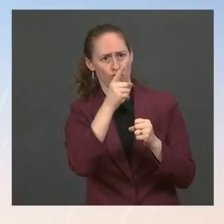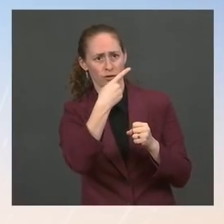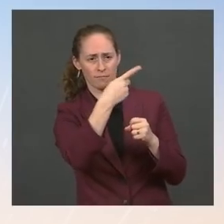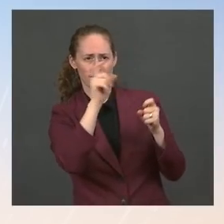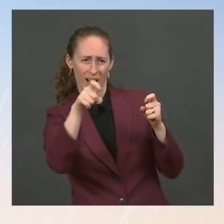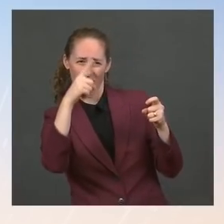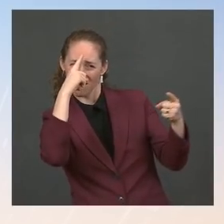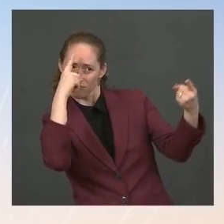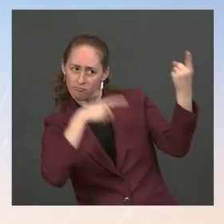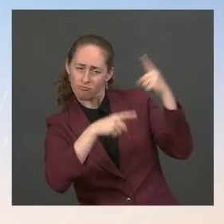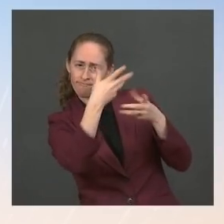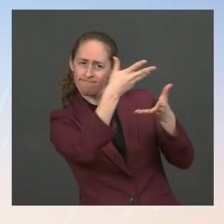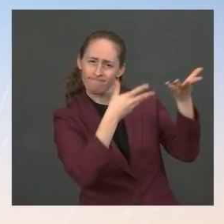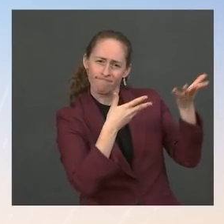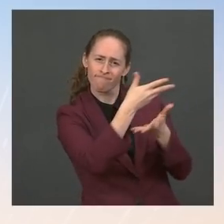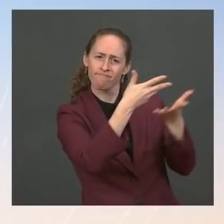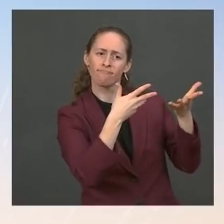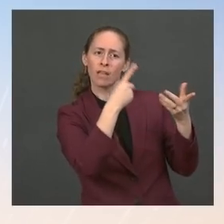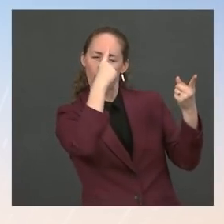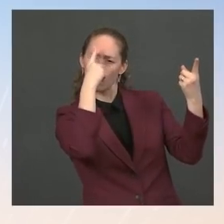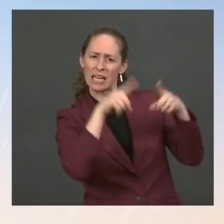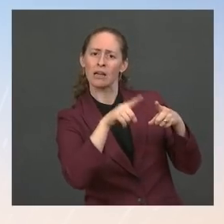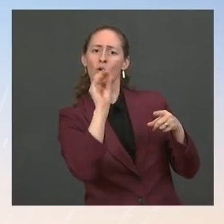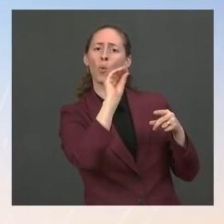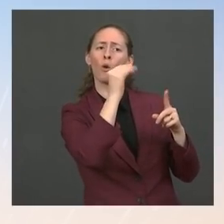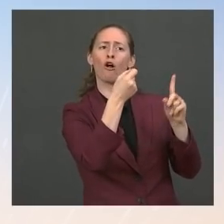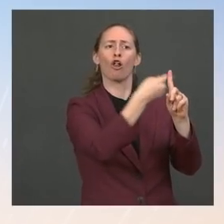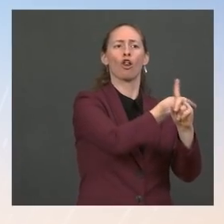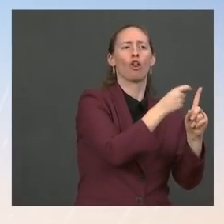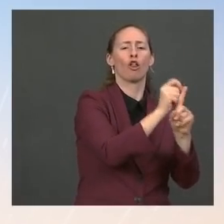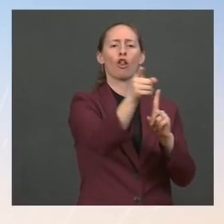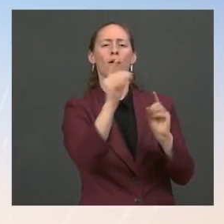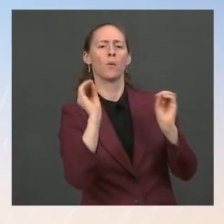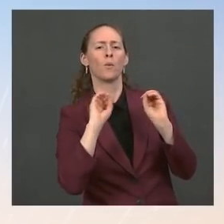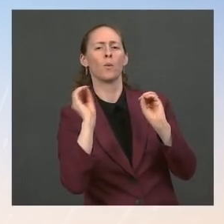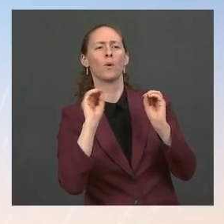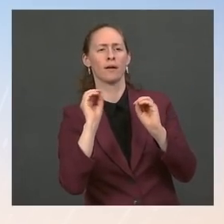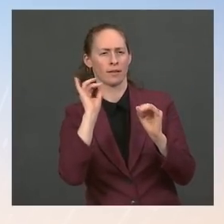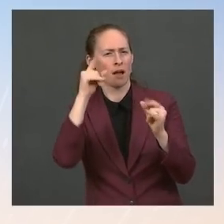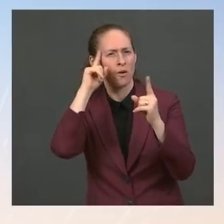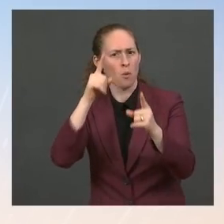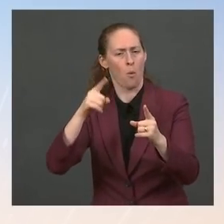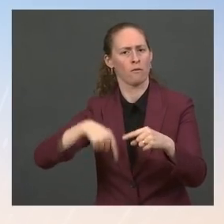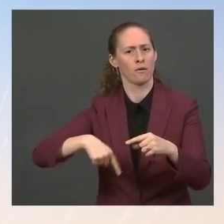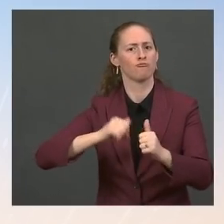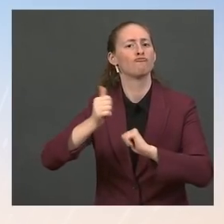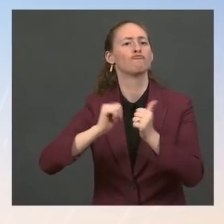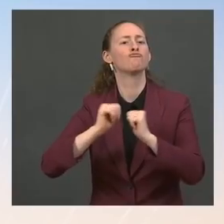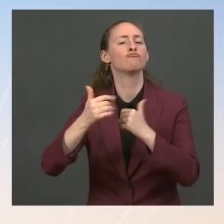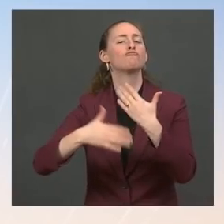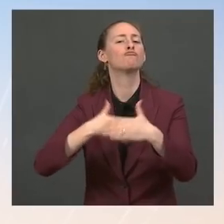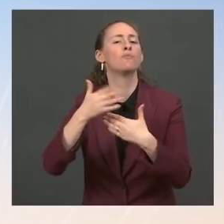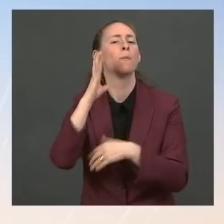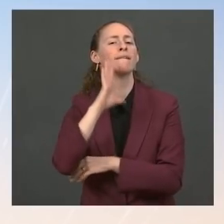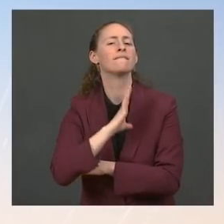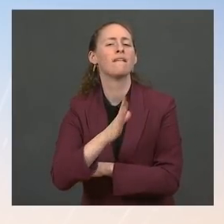call on September 9th, where this was discussed -- and, obviously, there was follow-up engagement -- one of the disc- -- part of the discussion